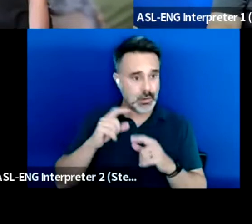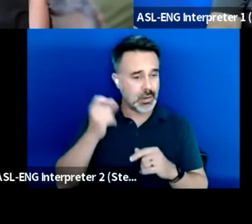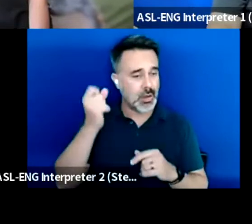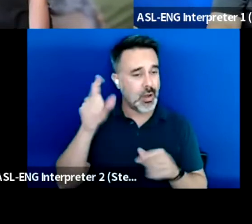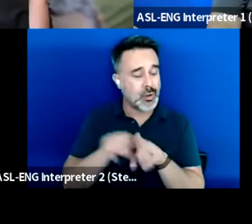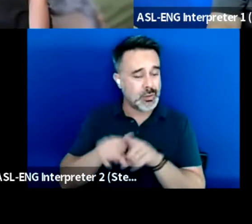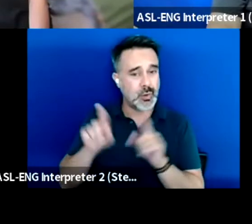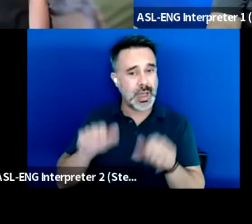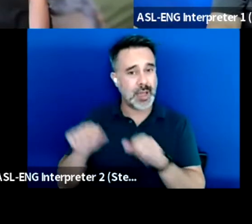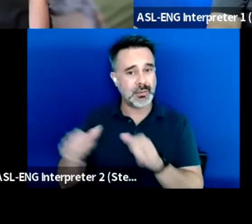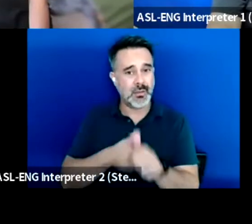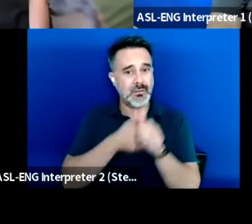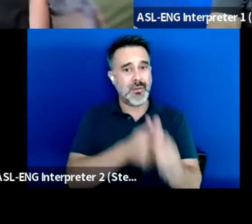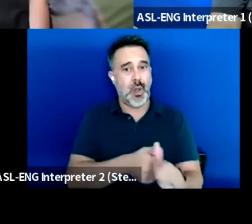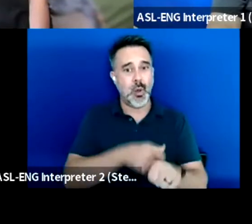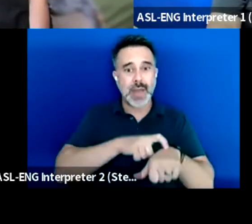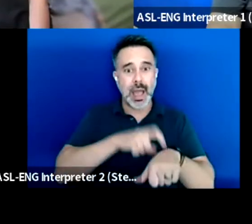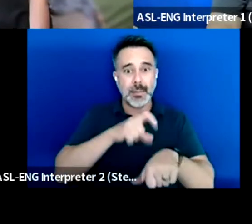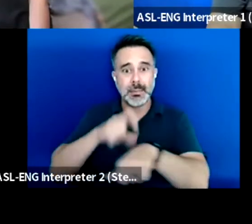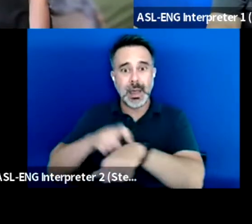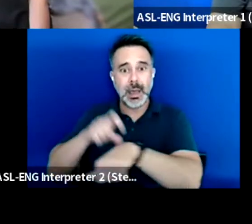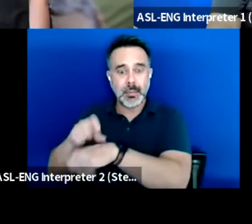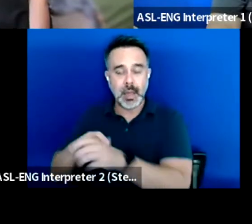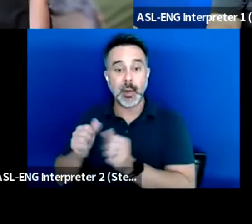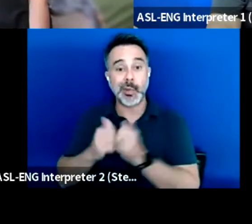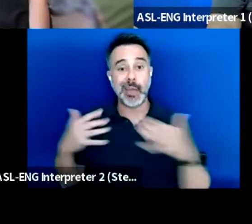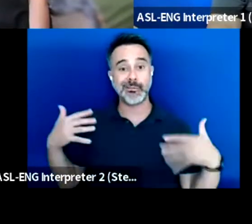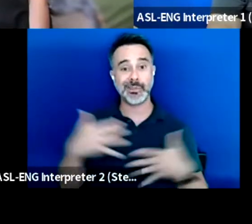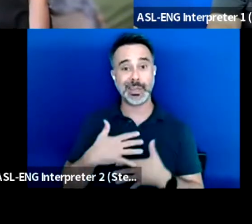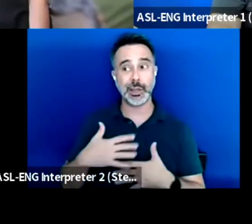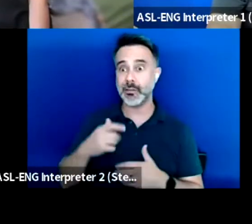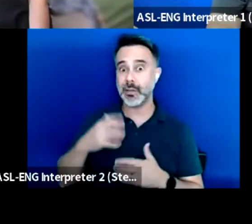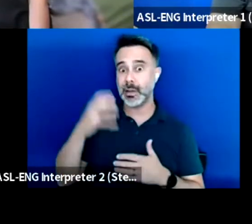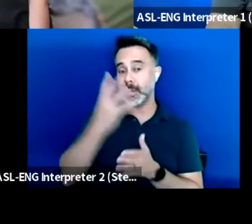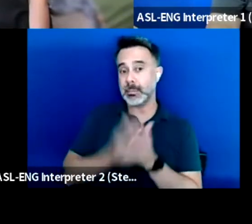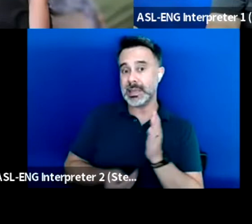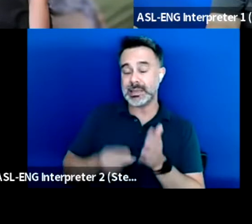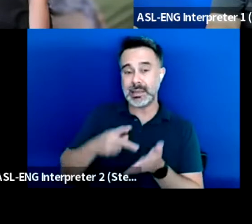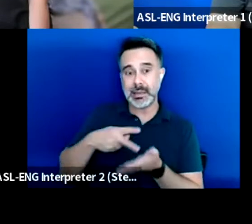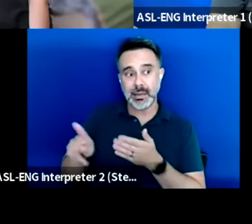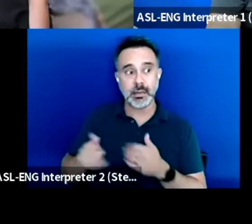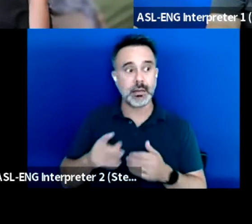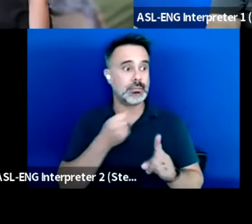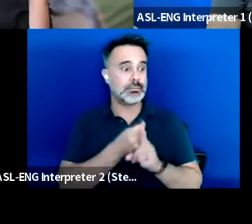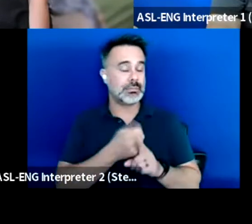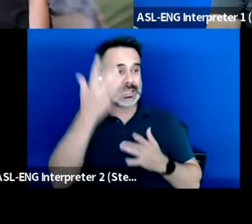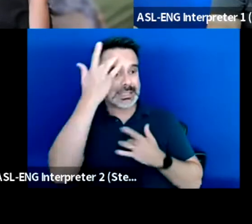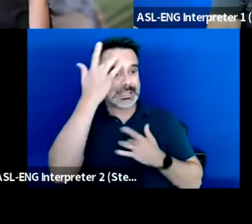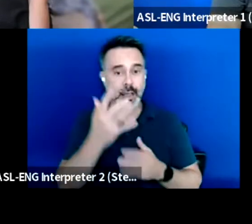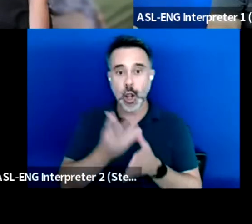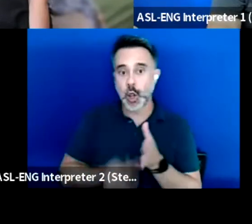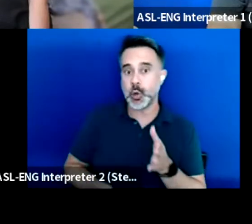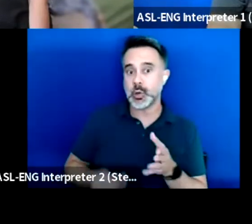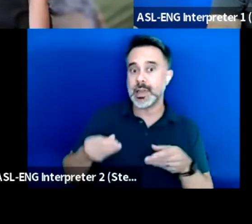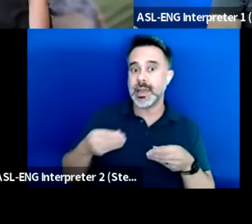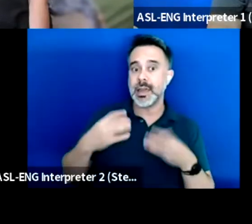I write because it is my chosen form of resistance, self-preservation, and defiance. I write plainly and openly from the heart.